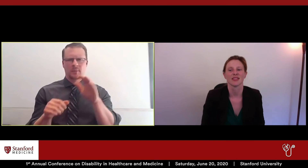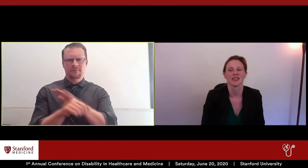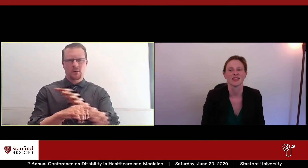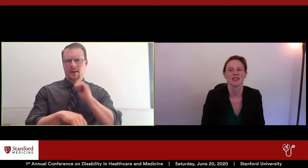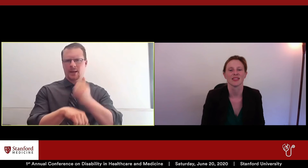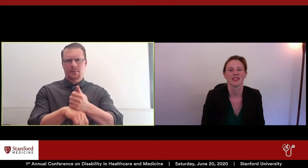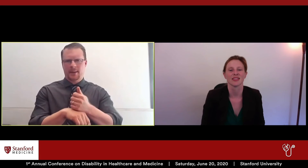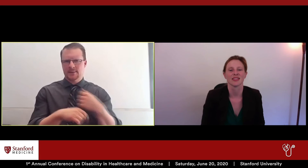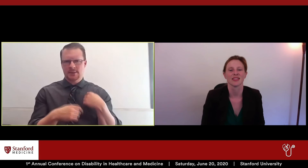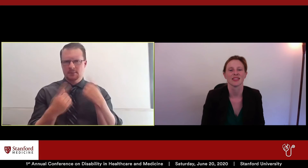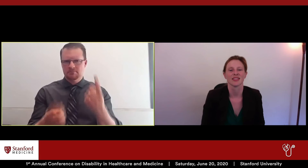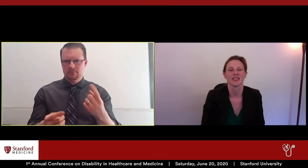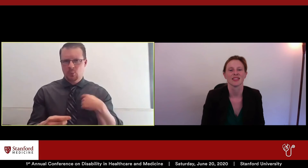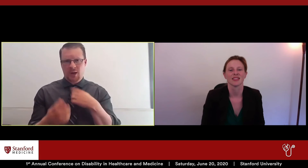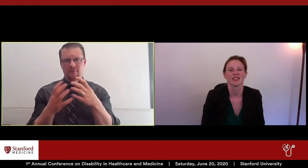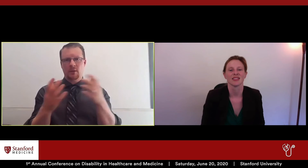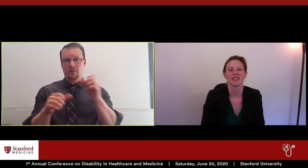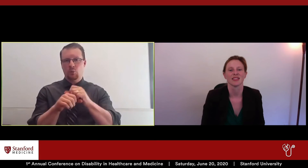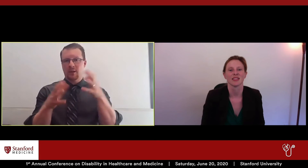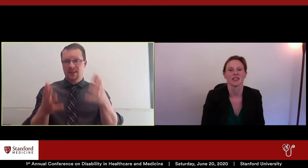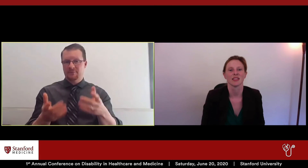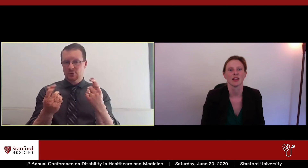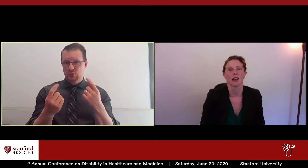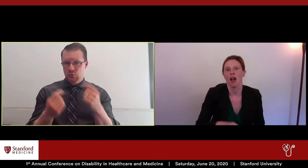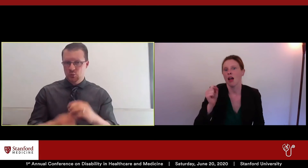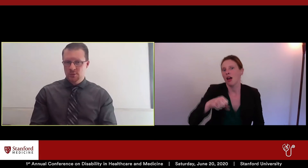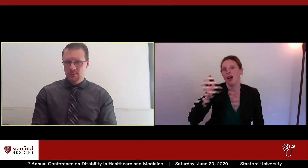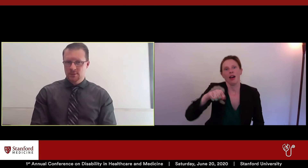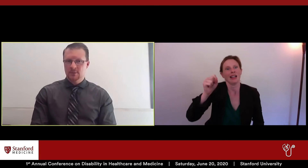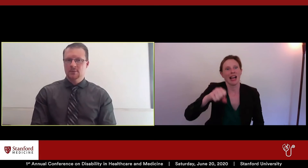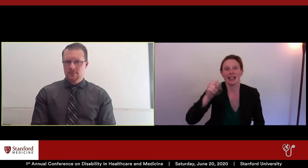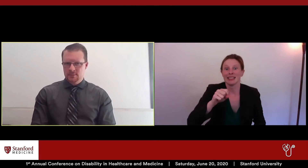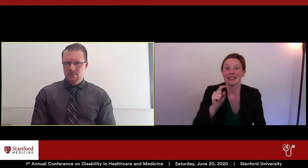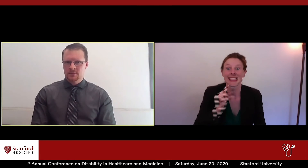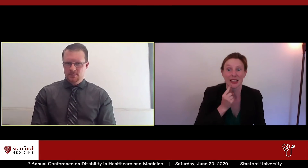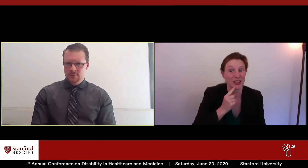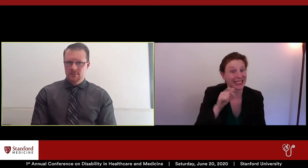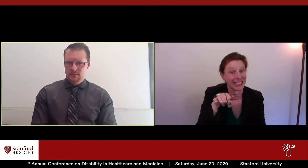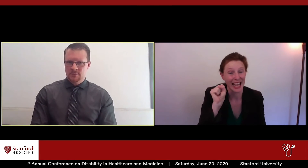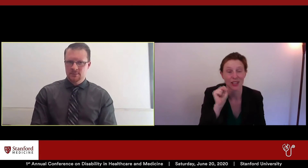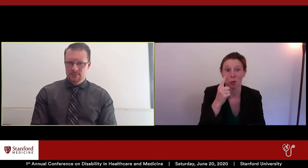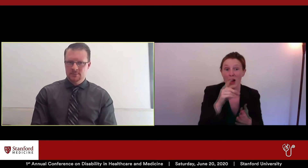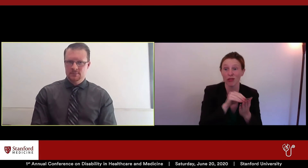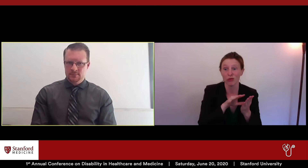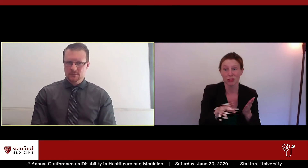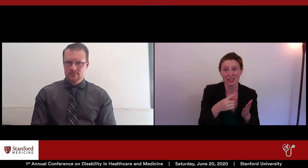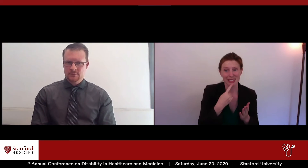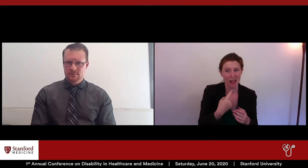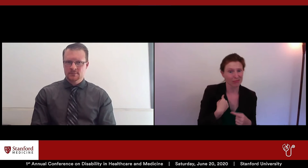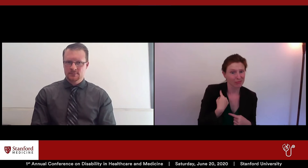The principles and intent of the ADA, you know, are often not instituted in the way that the policy-- - Seriously.